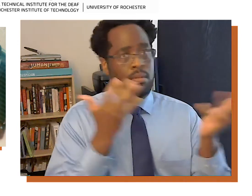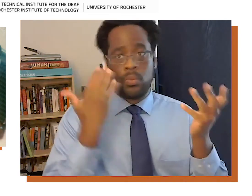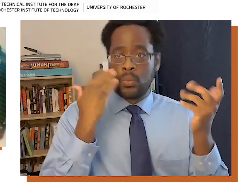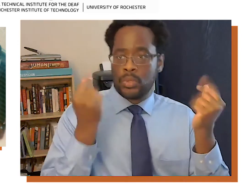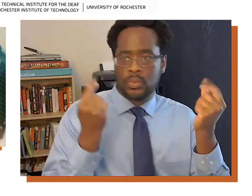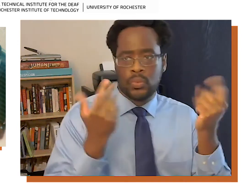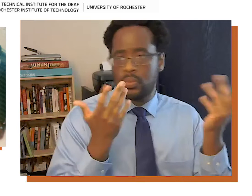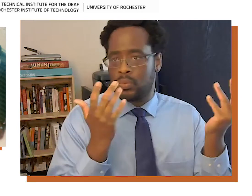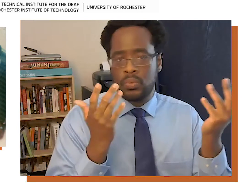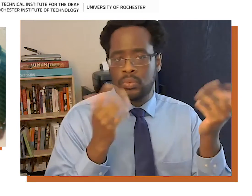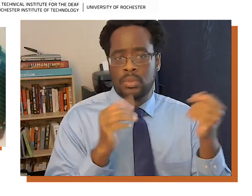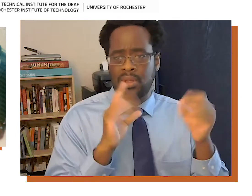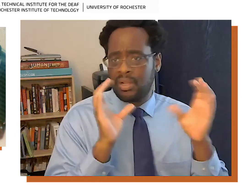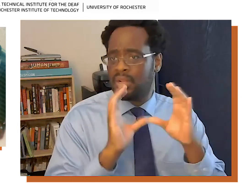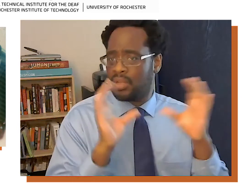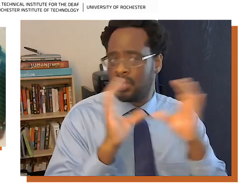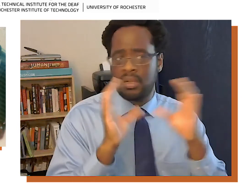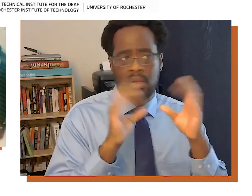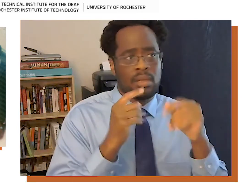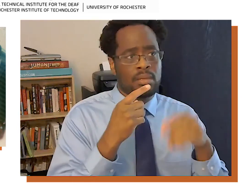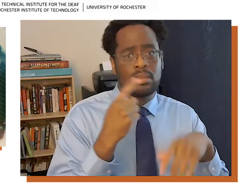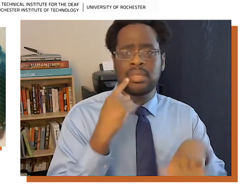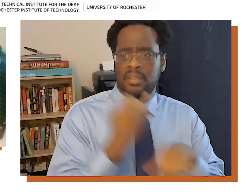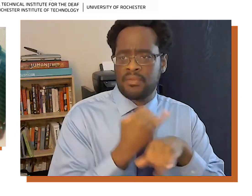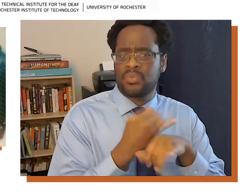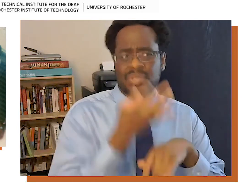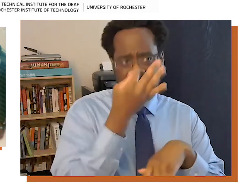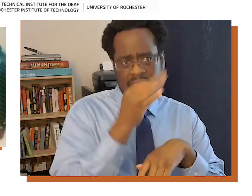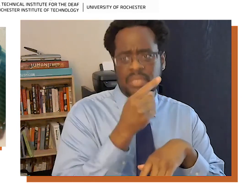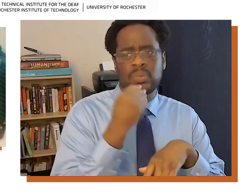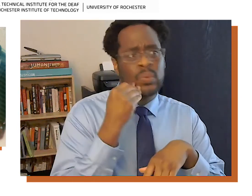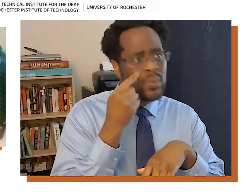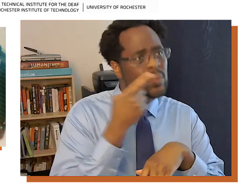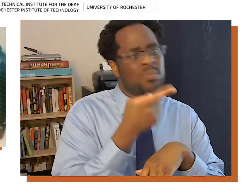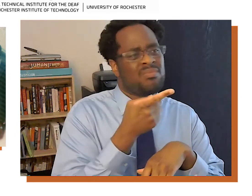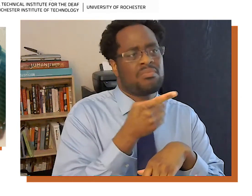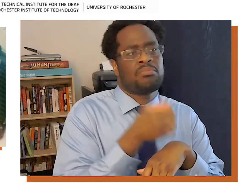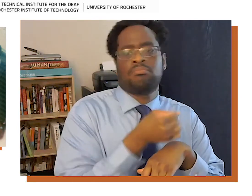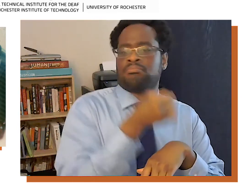so when my sister was born, she was the first deaf child that my parents had, and they weren't sure